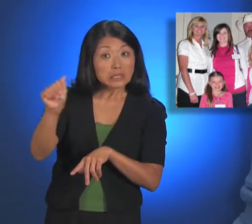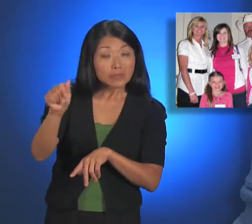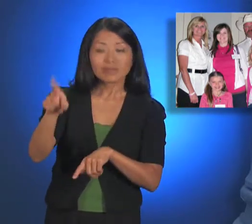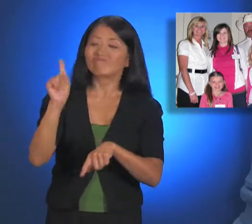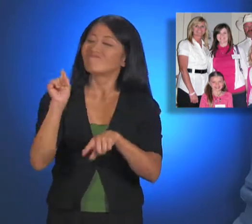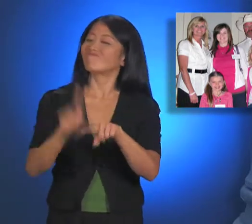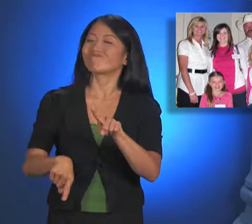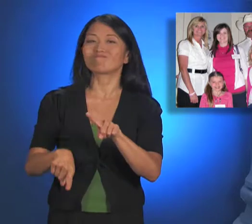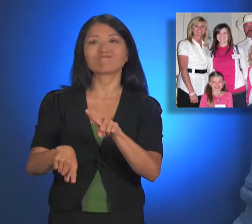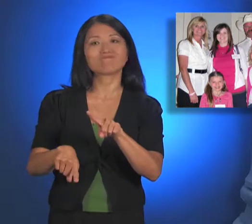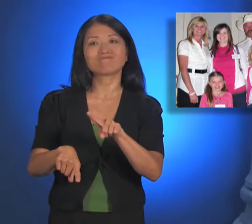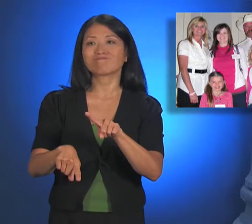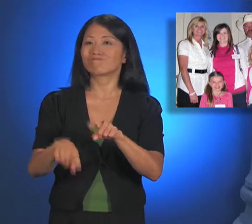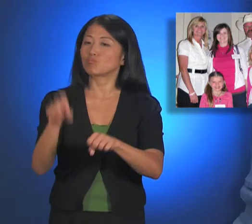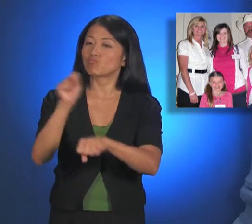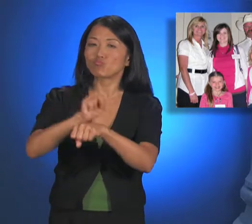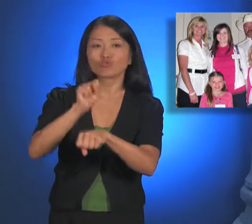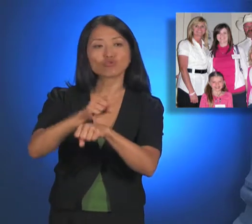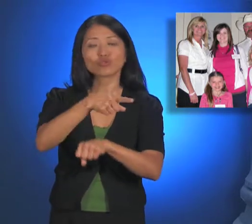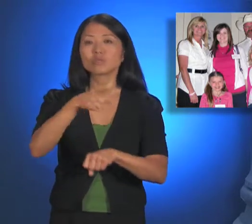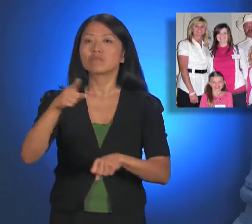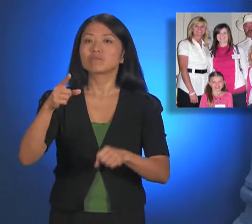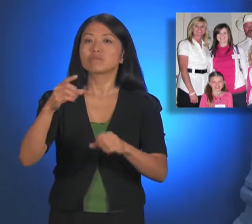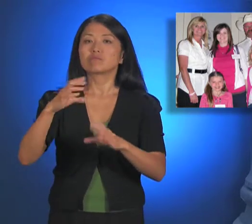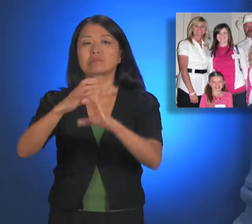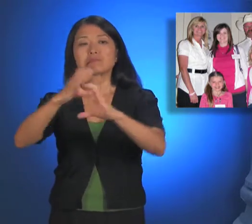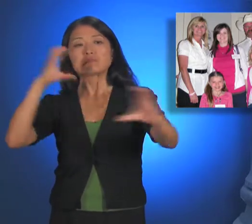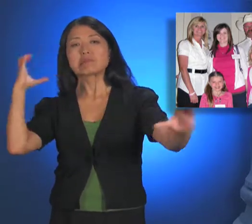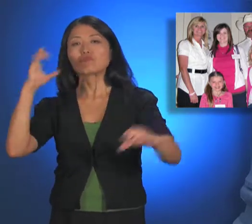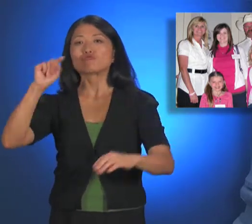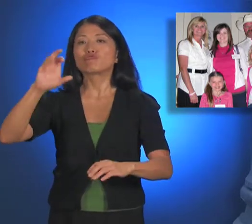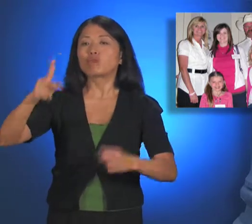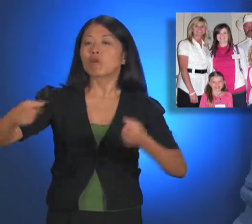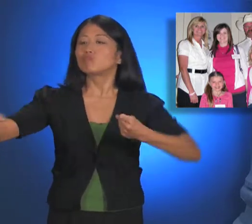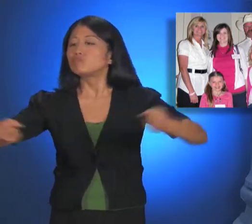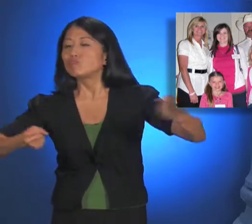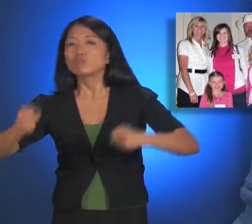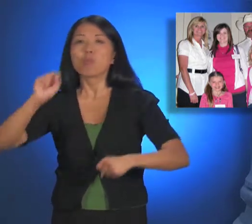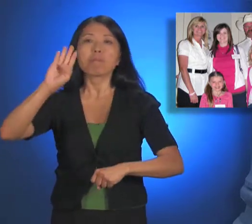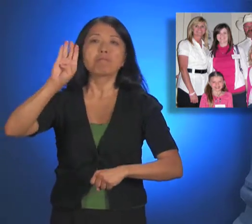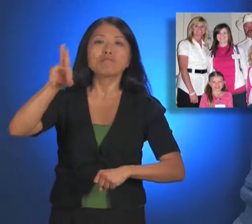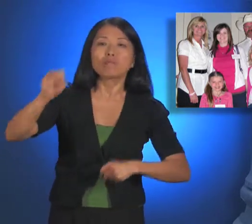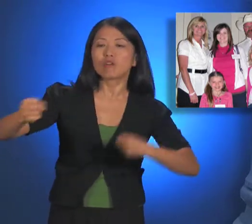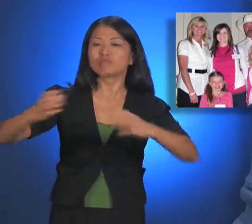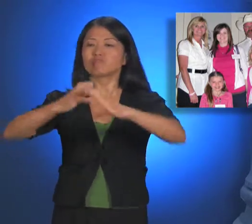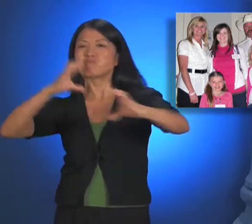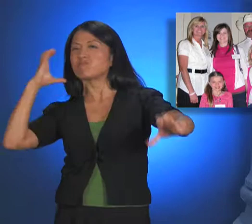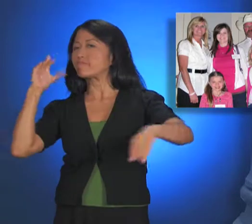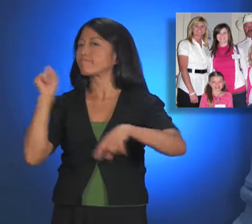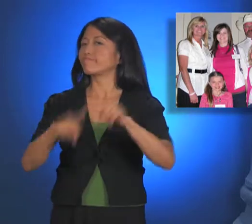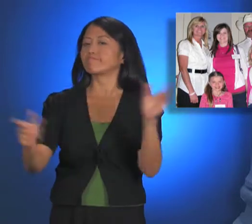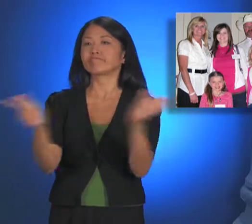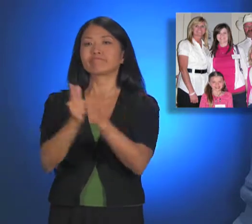from operating commercial vehicles like trucks or buses.